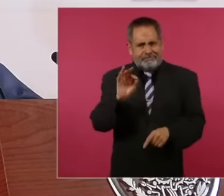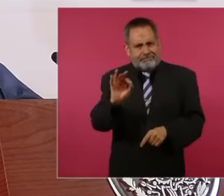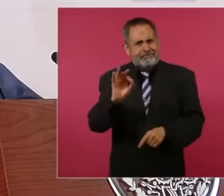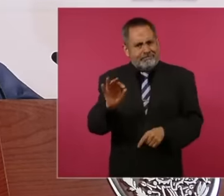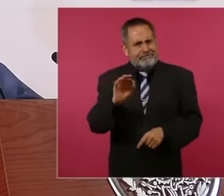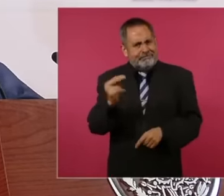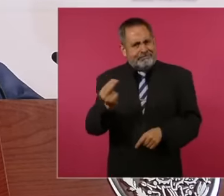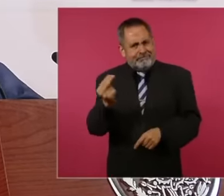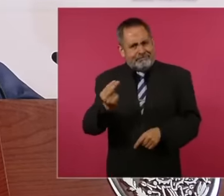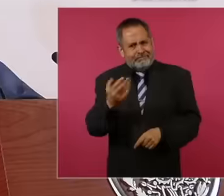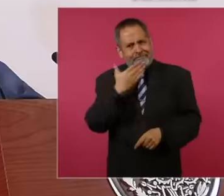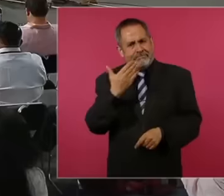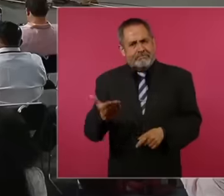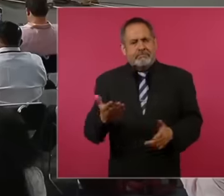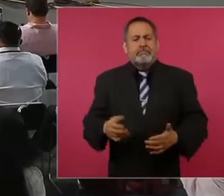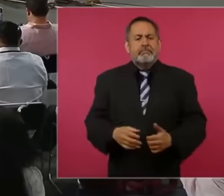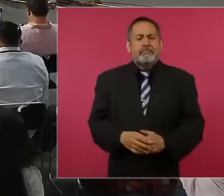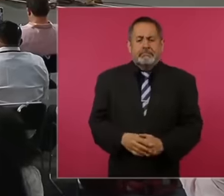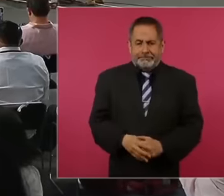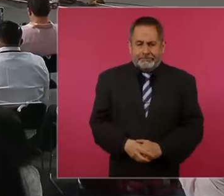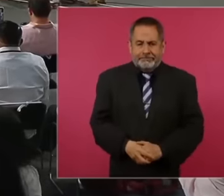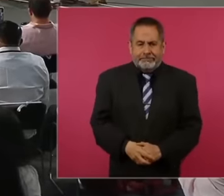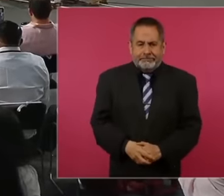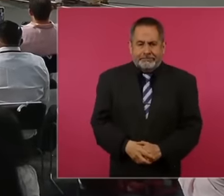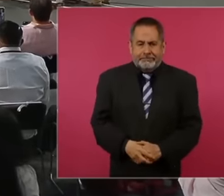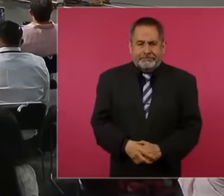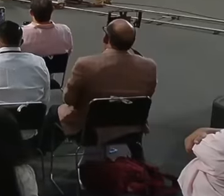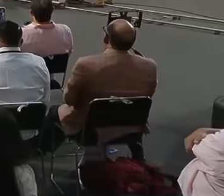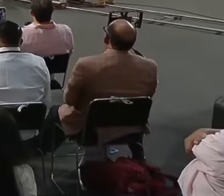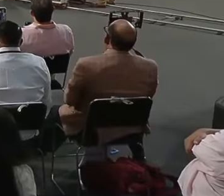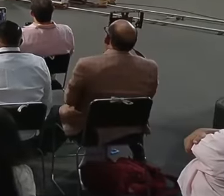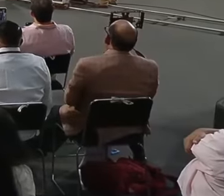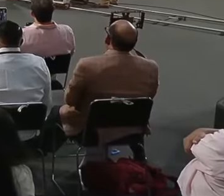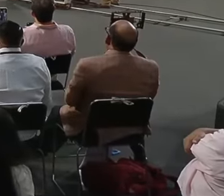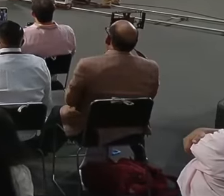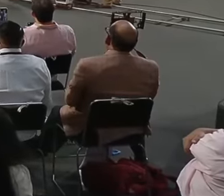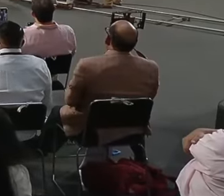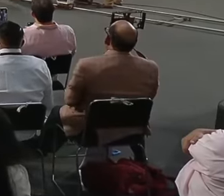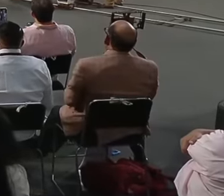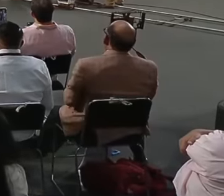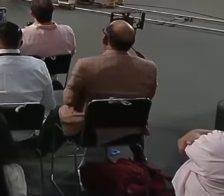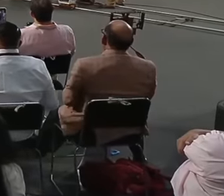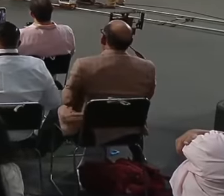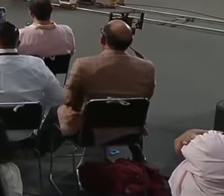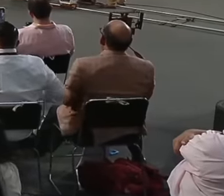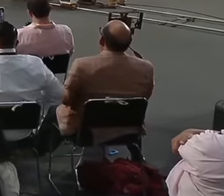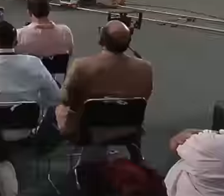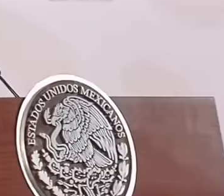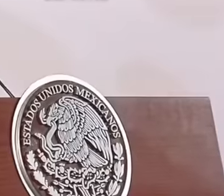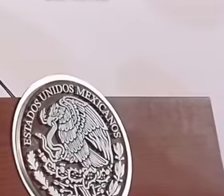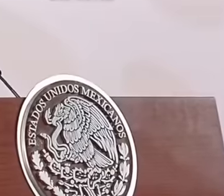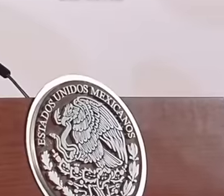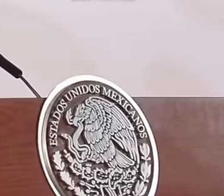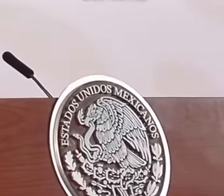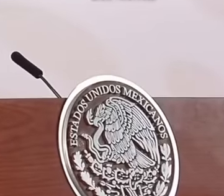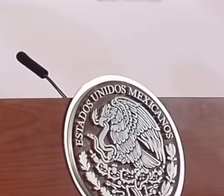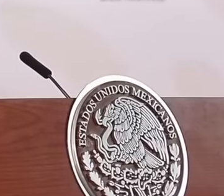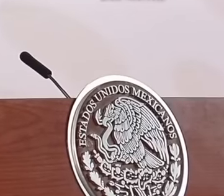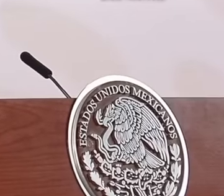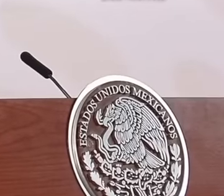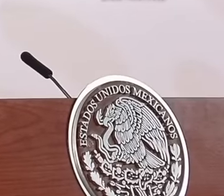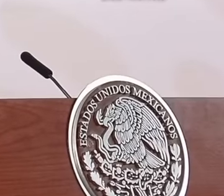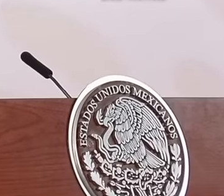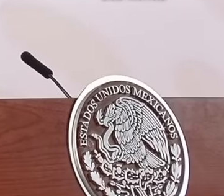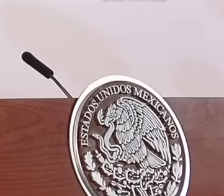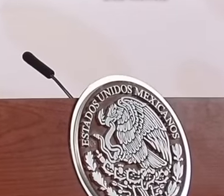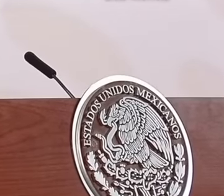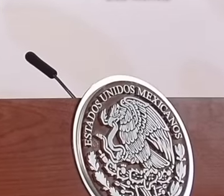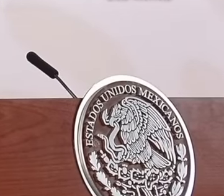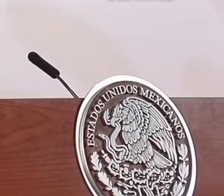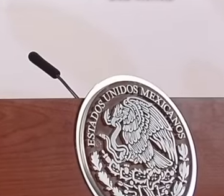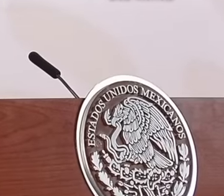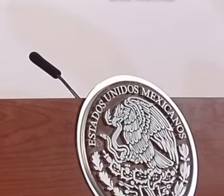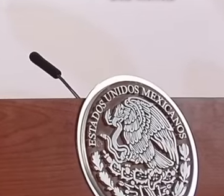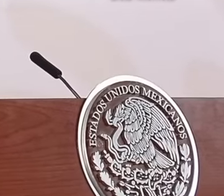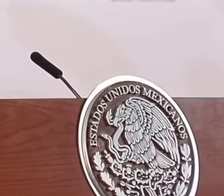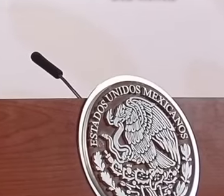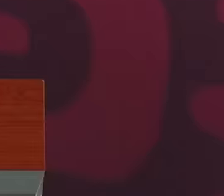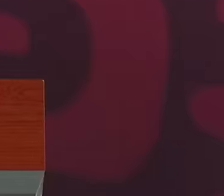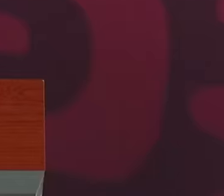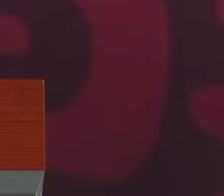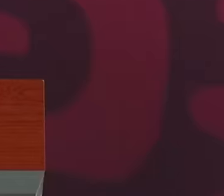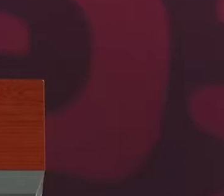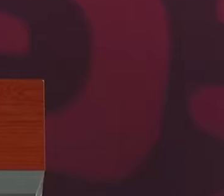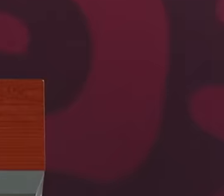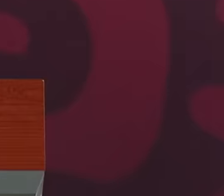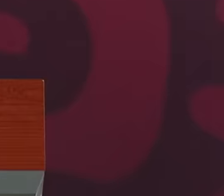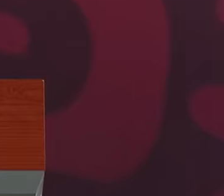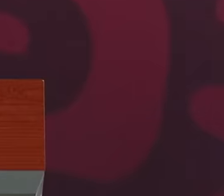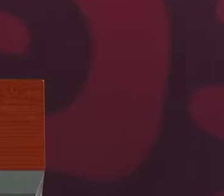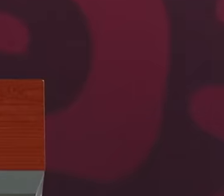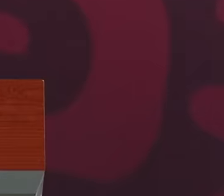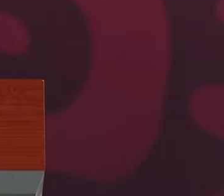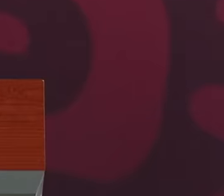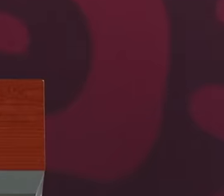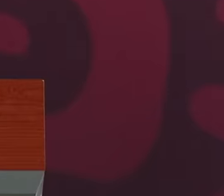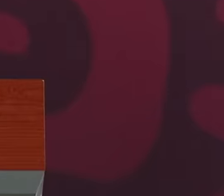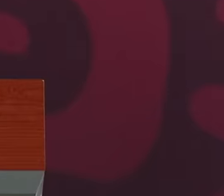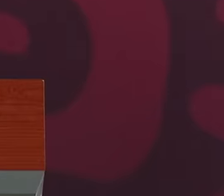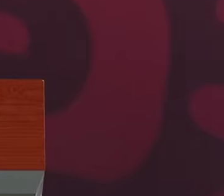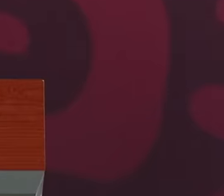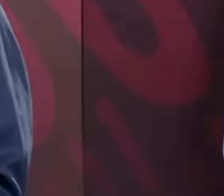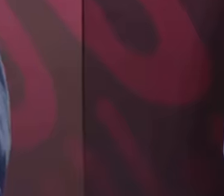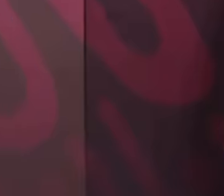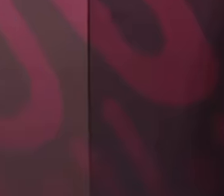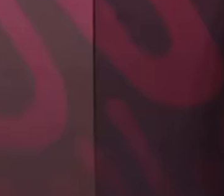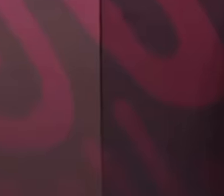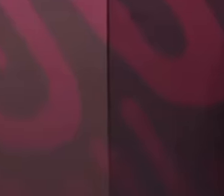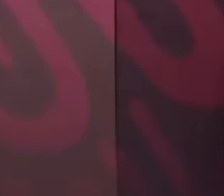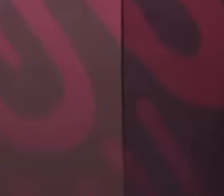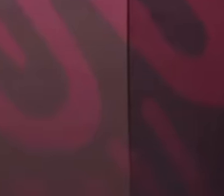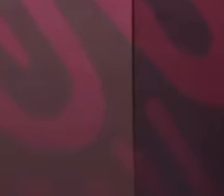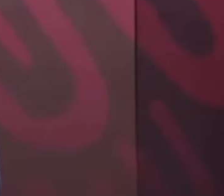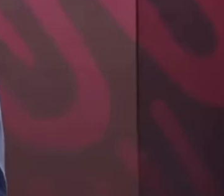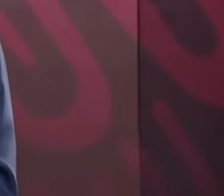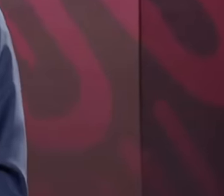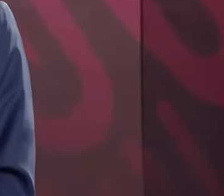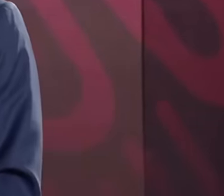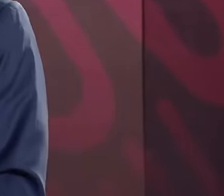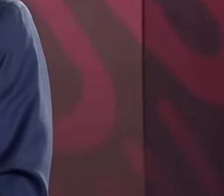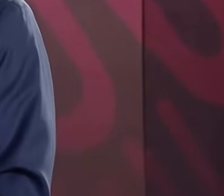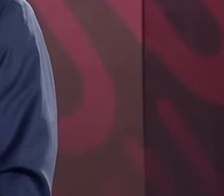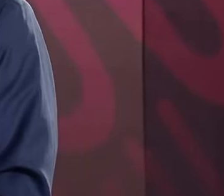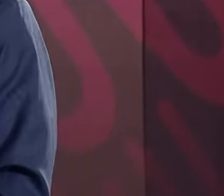and a strong but serious, responsible opposition that defends its proposals that